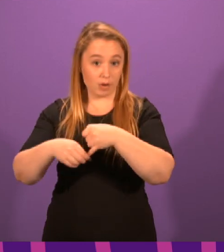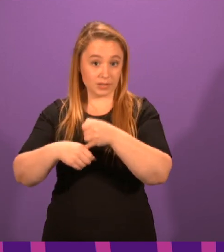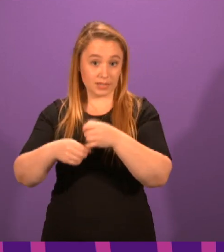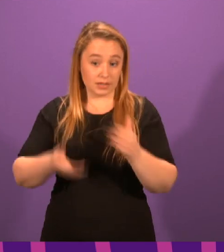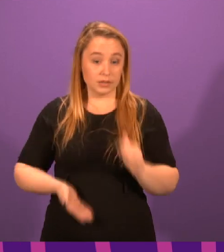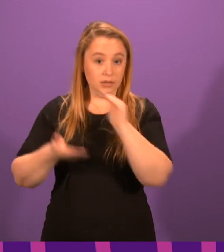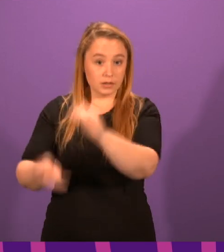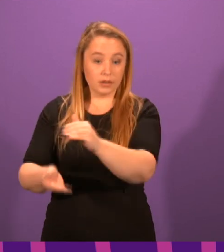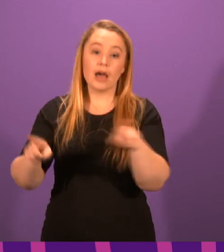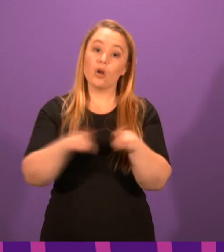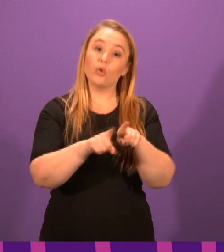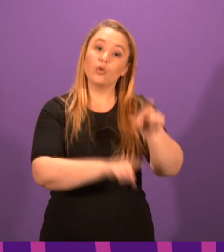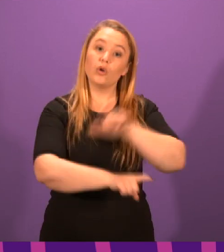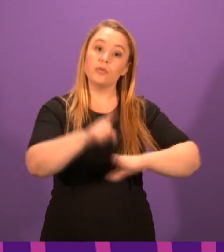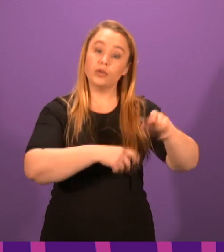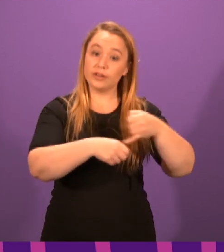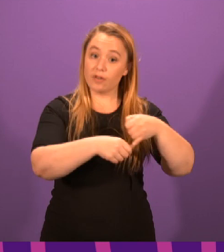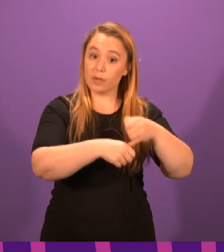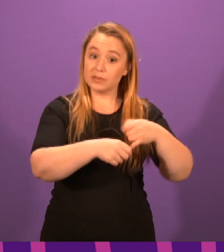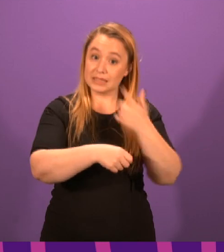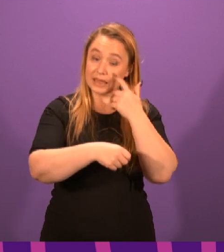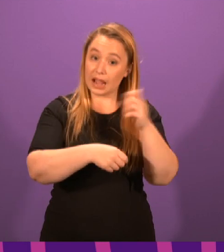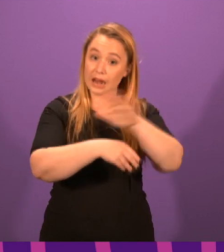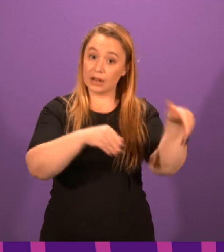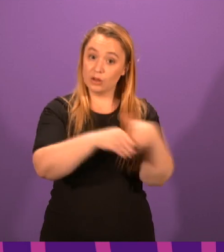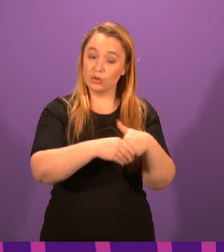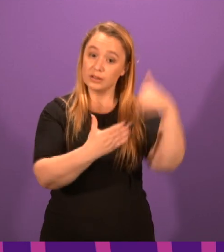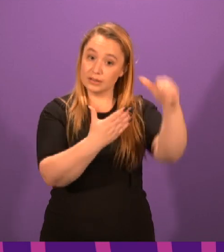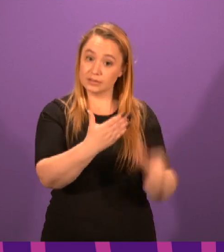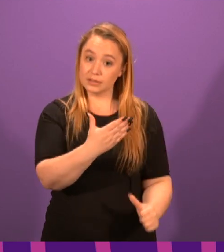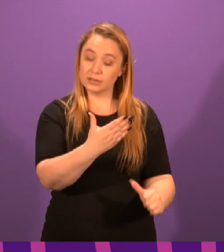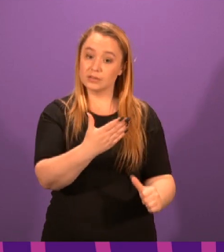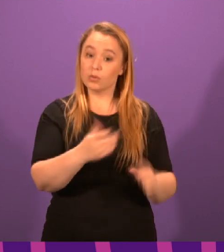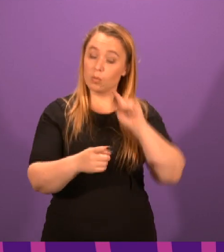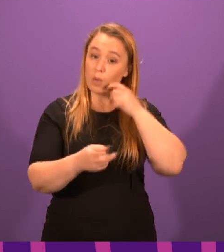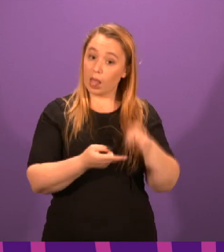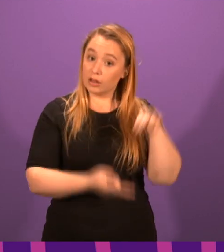but the number of community pharmacies that can be included in the process? Jeane Freeman: